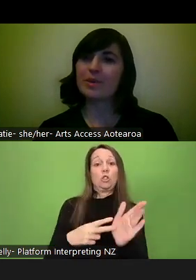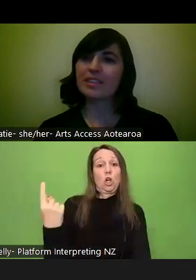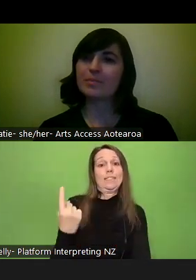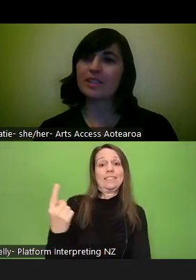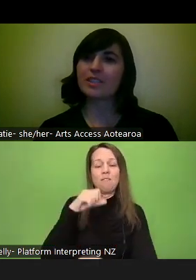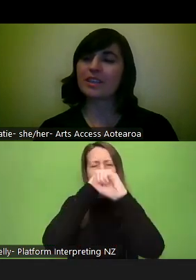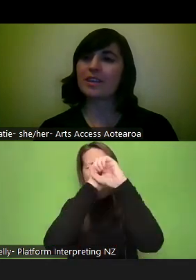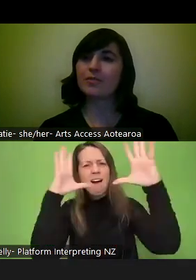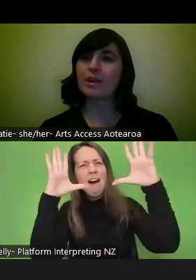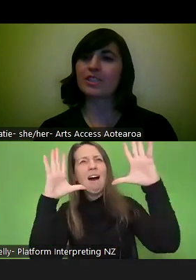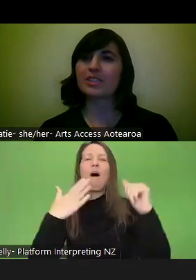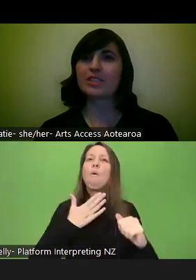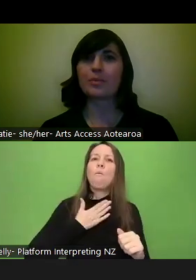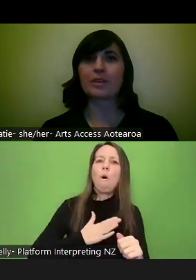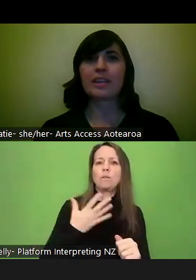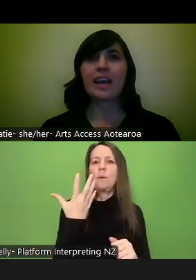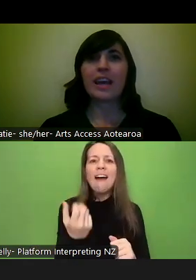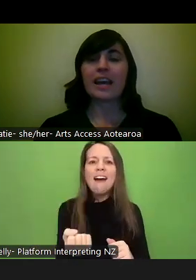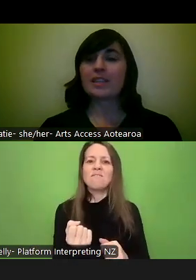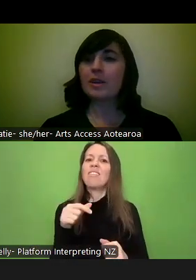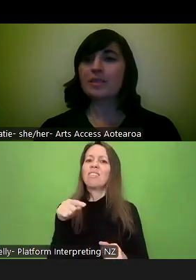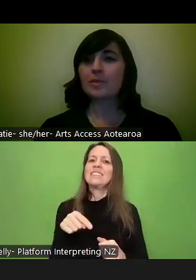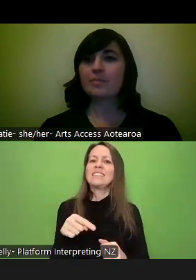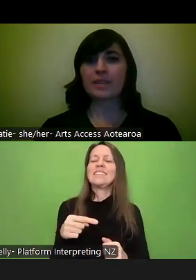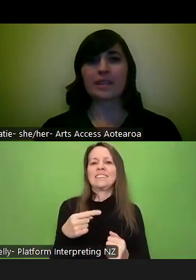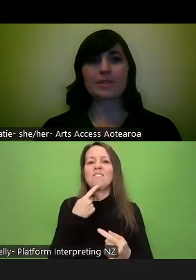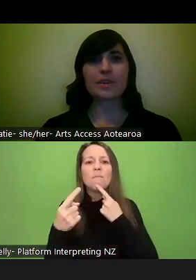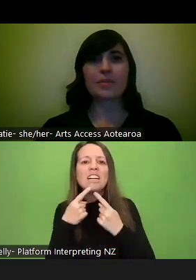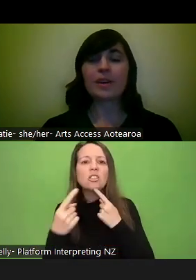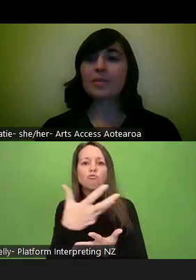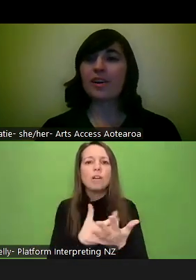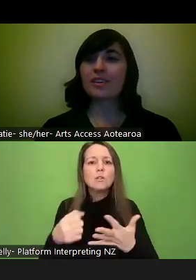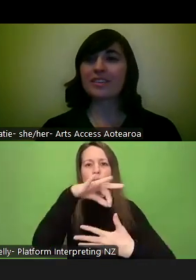had as much information and support as possible. So welcome along,